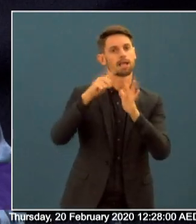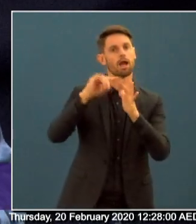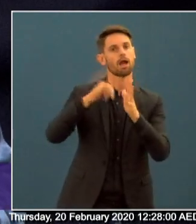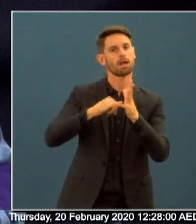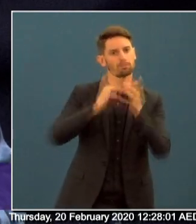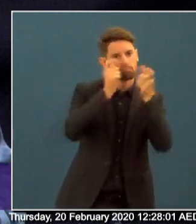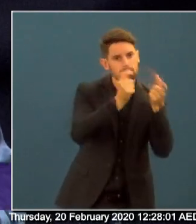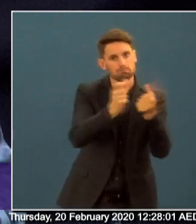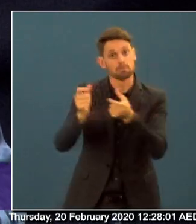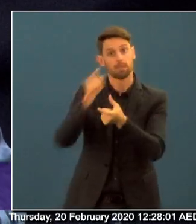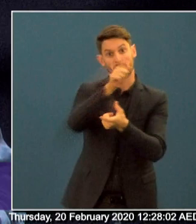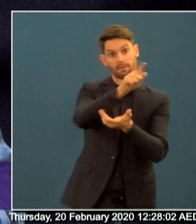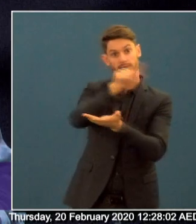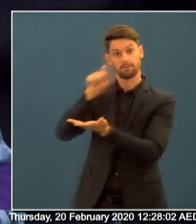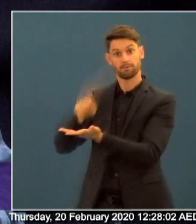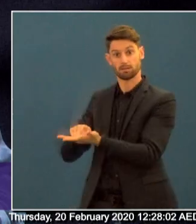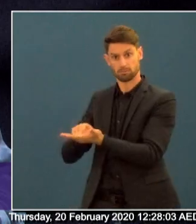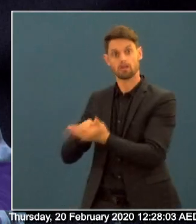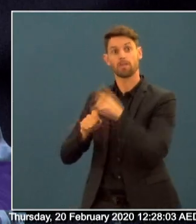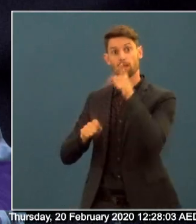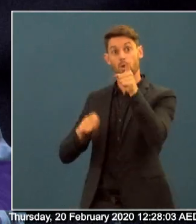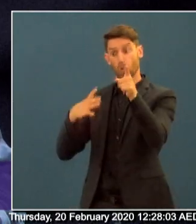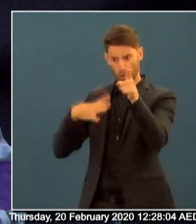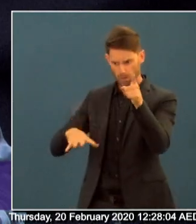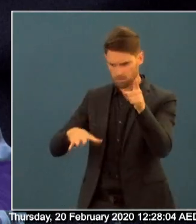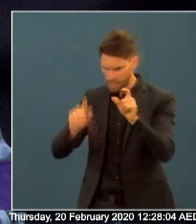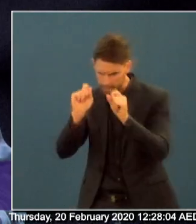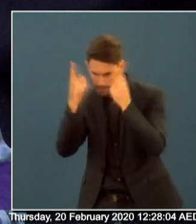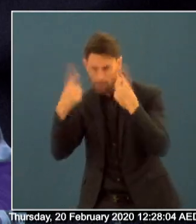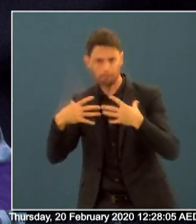behalf, to help understand data on deaths in